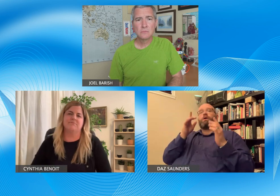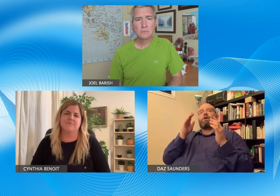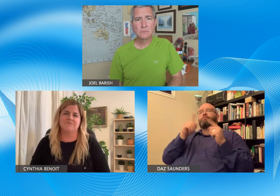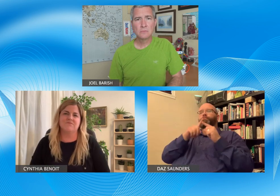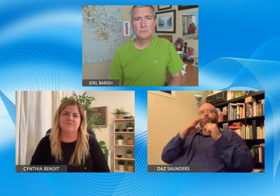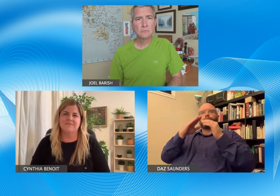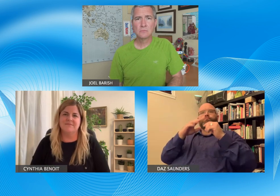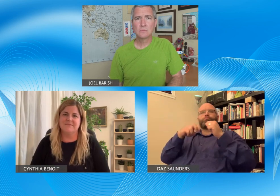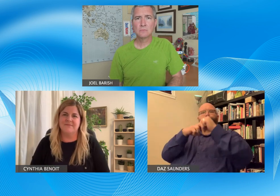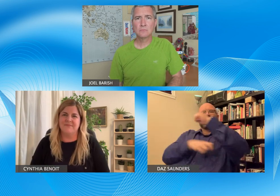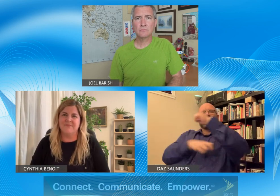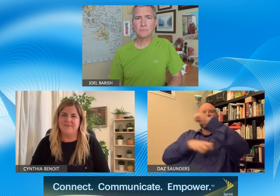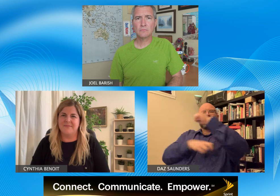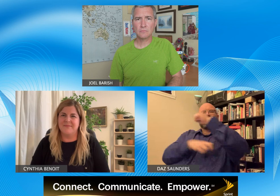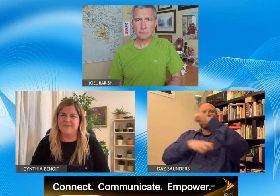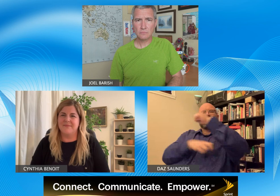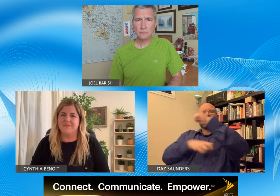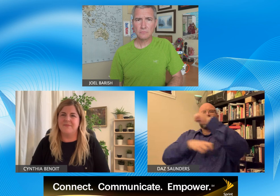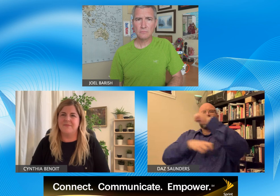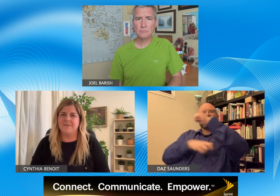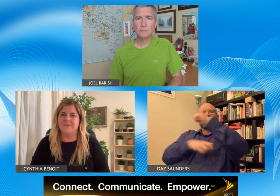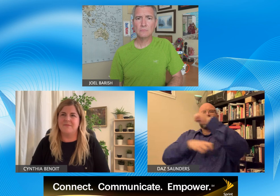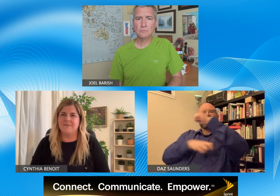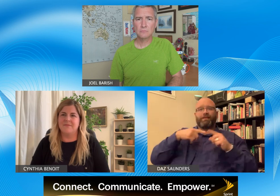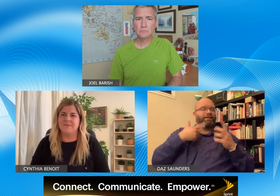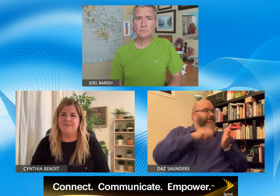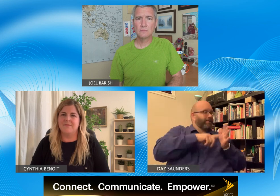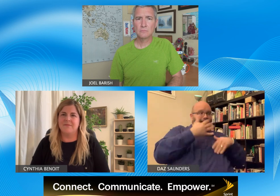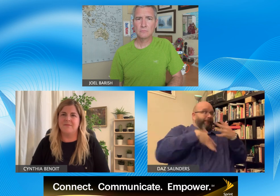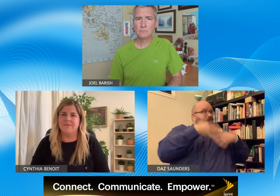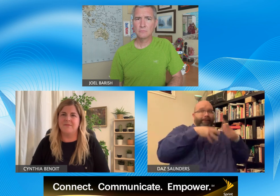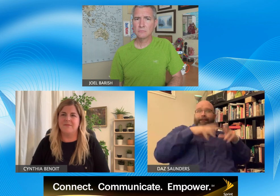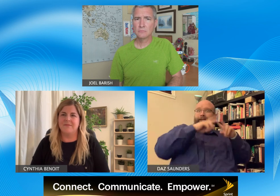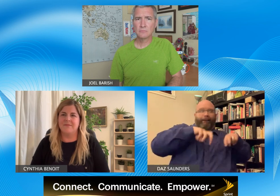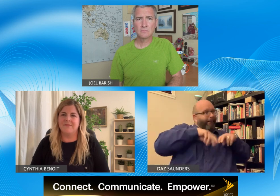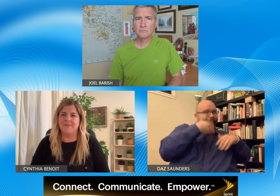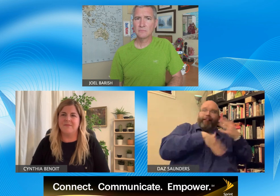It actually serves as a bridge. For example, if I were to do research on something on my own,